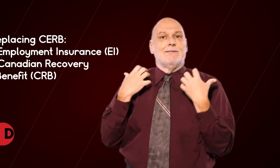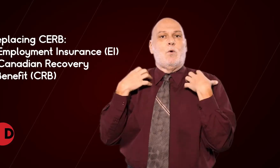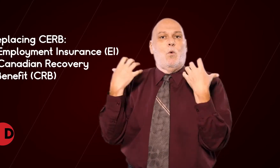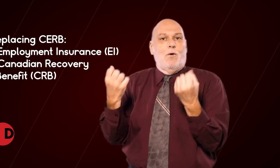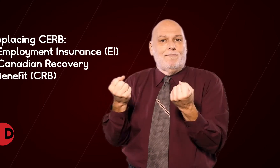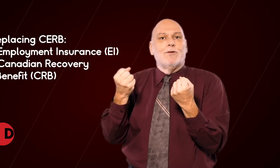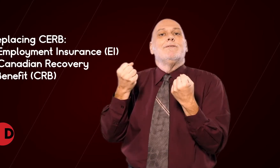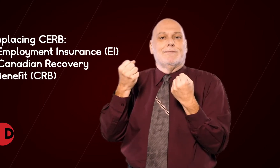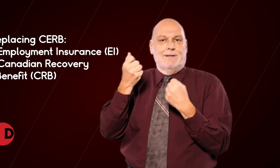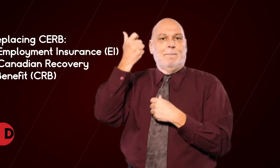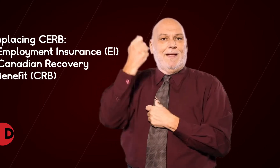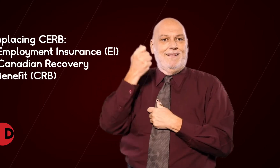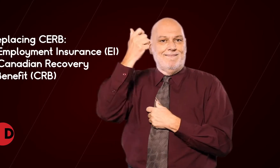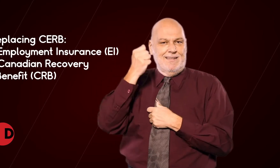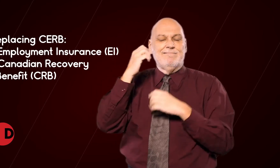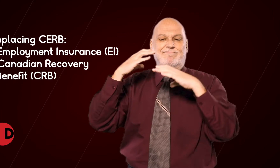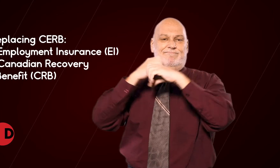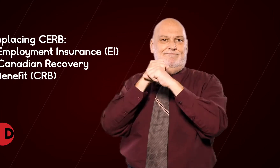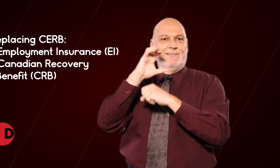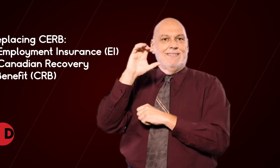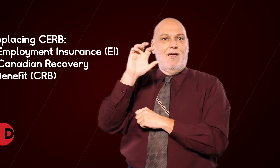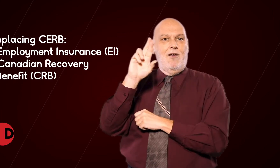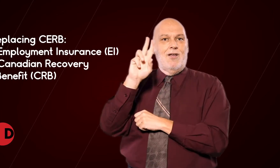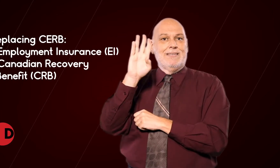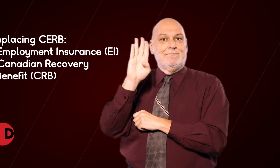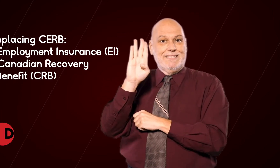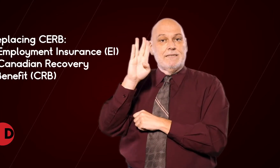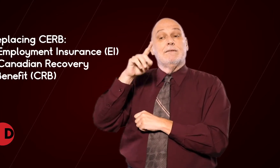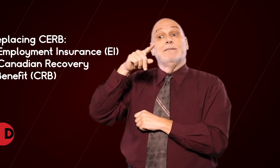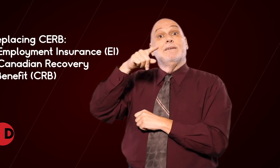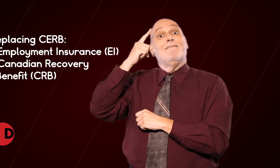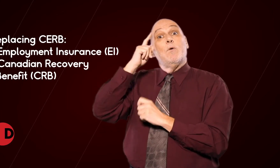for people who qualify,